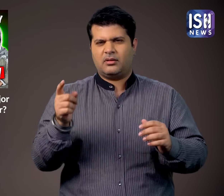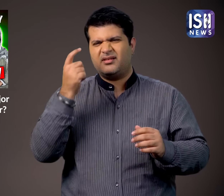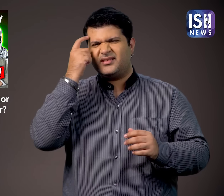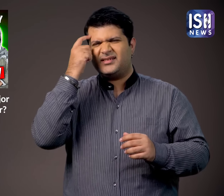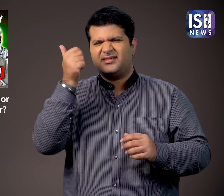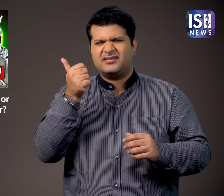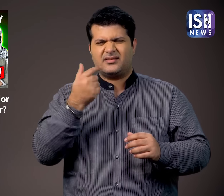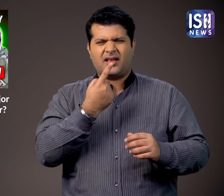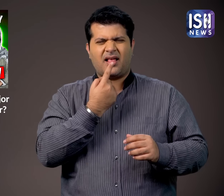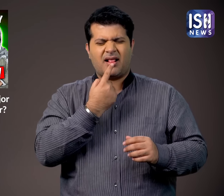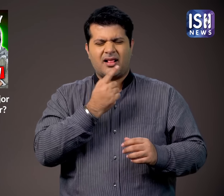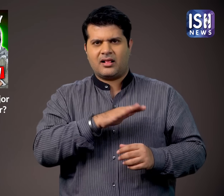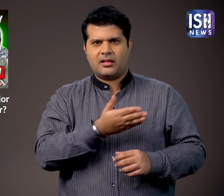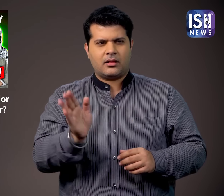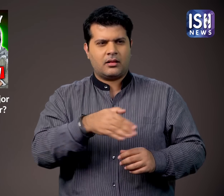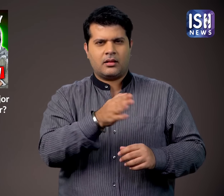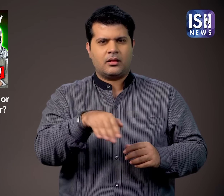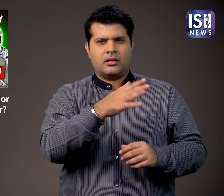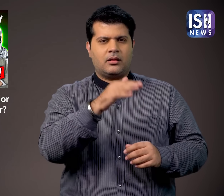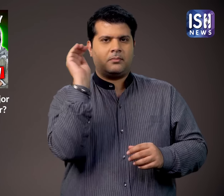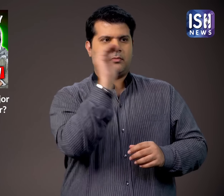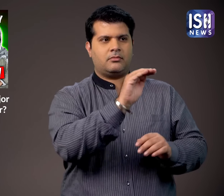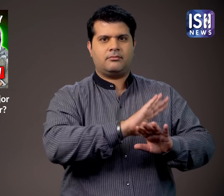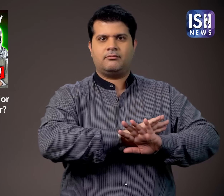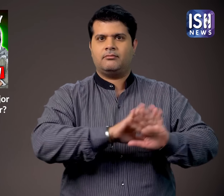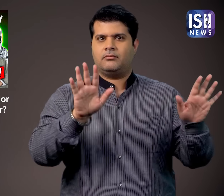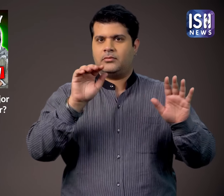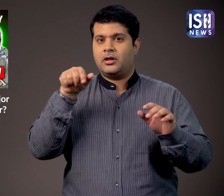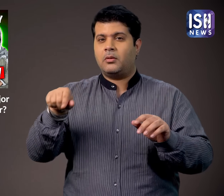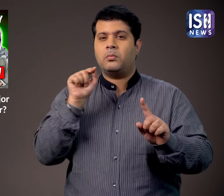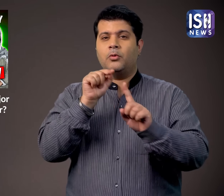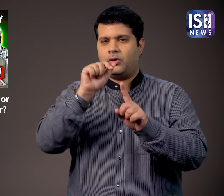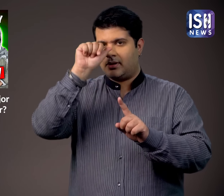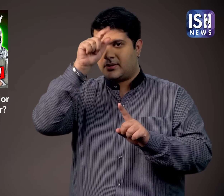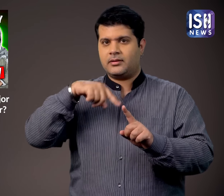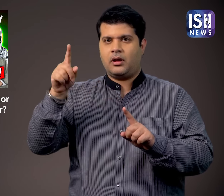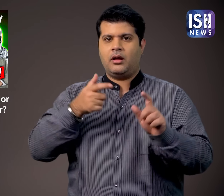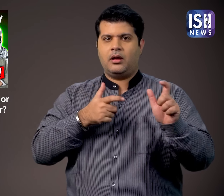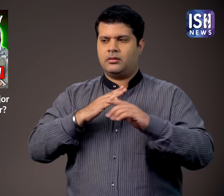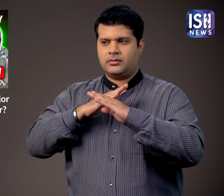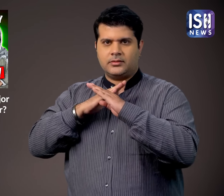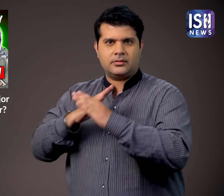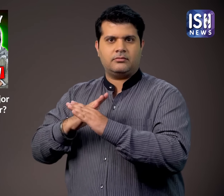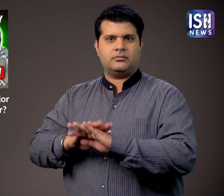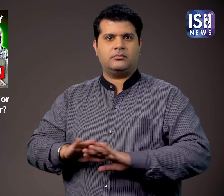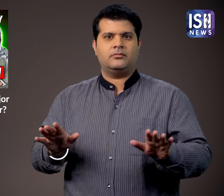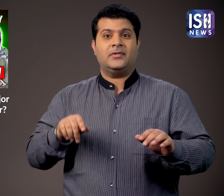With his charming words, he skillfully misled the terror outfit for protecting the Indian Army.